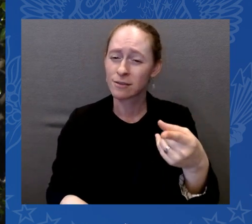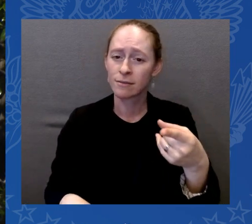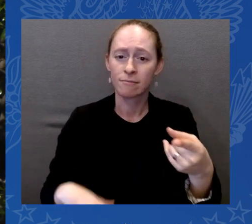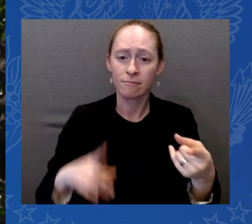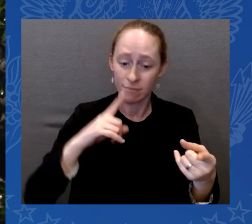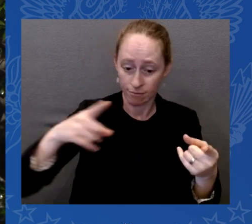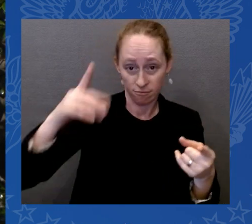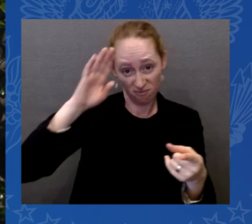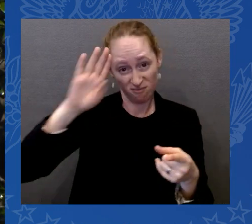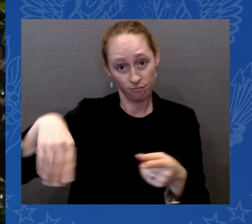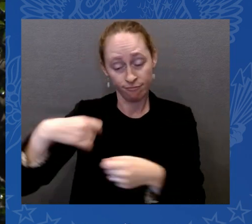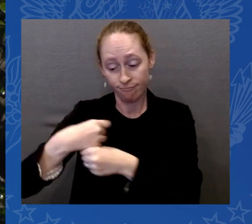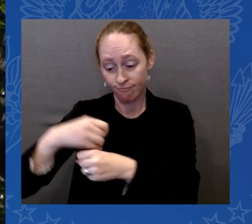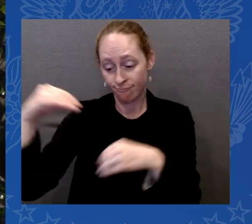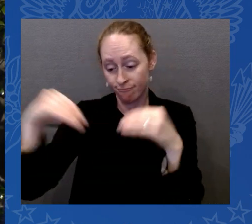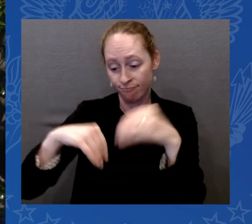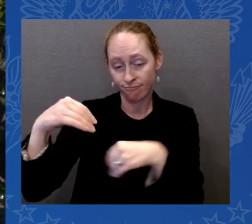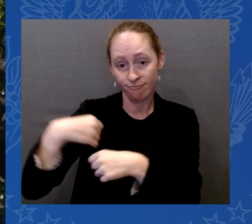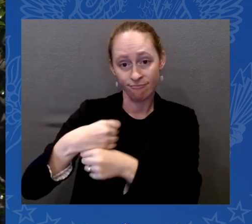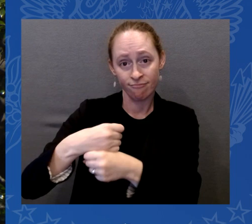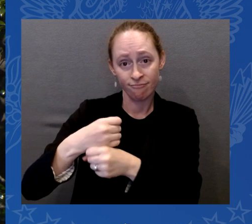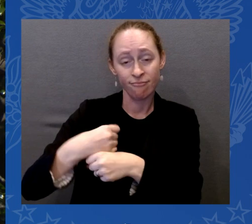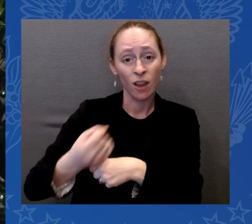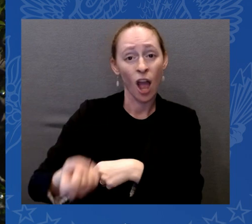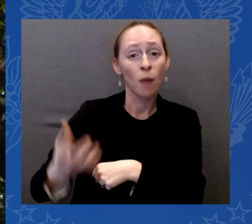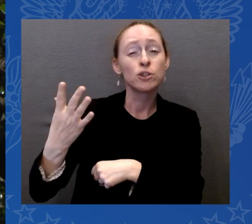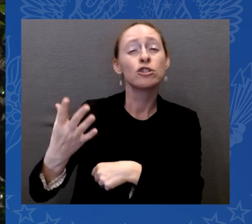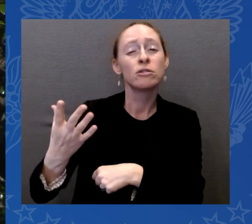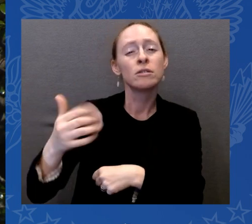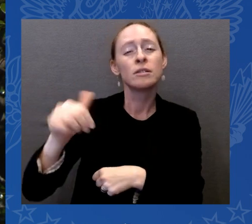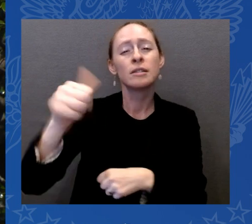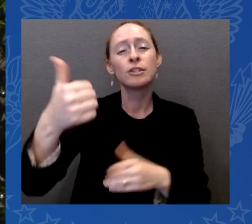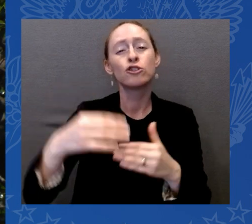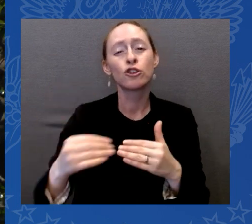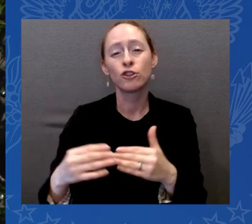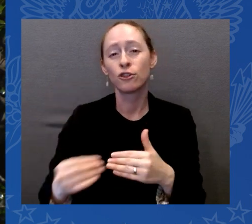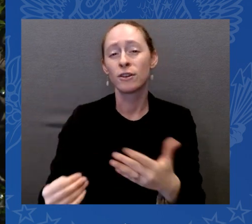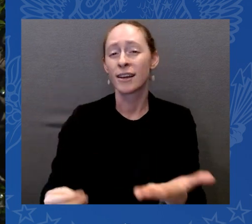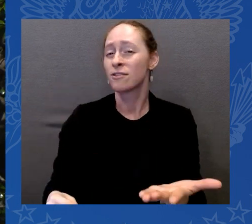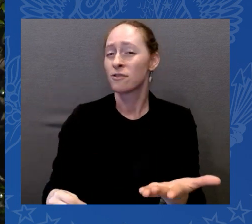And drug companies charge families about 30 times more than that for every vial of insulin.